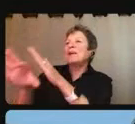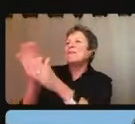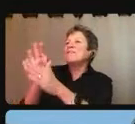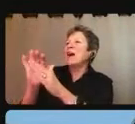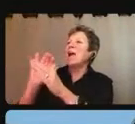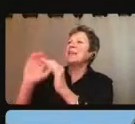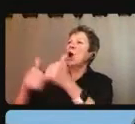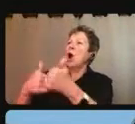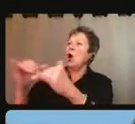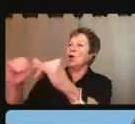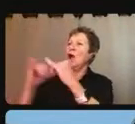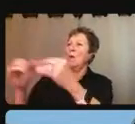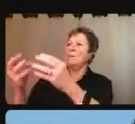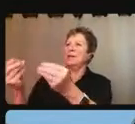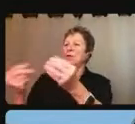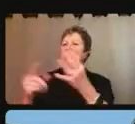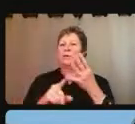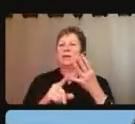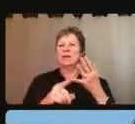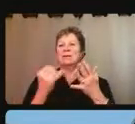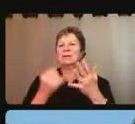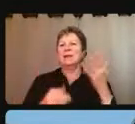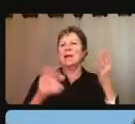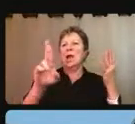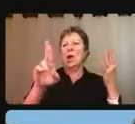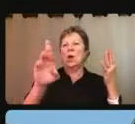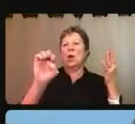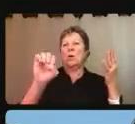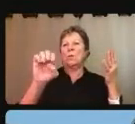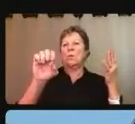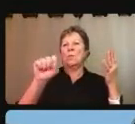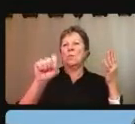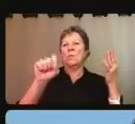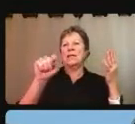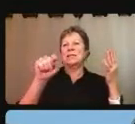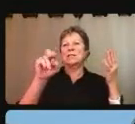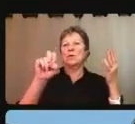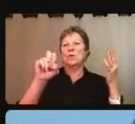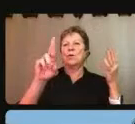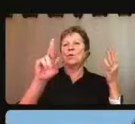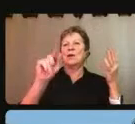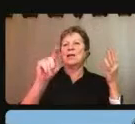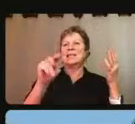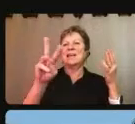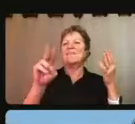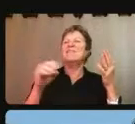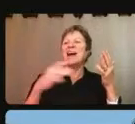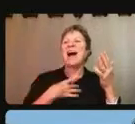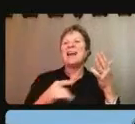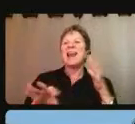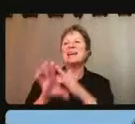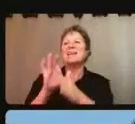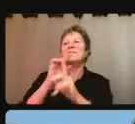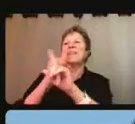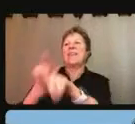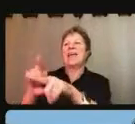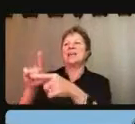CONNECTED SOME LEVEL IT'S JUST THE STARTING POINT TO FIND